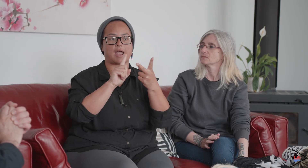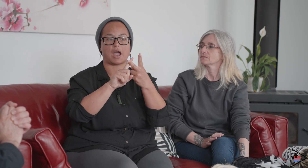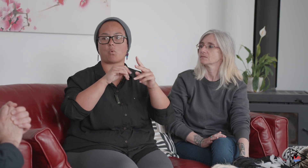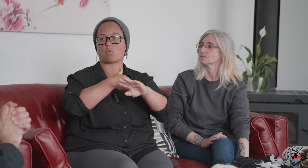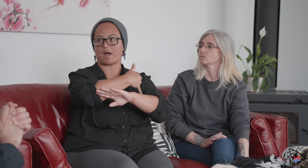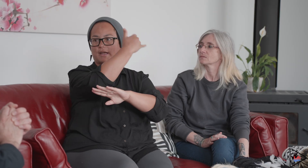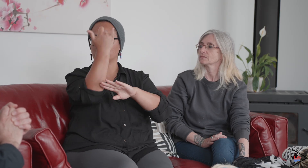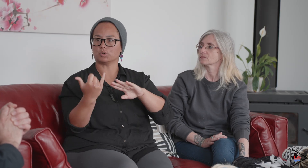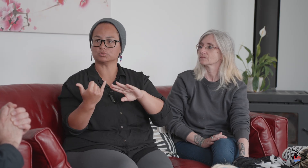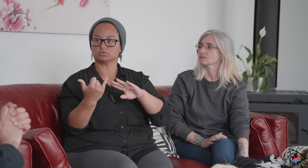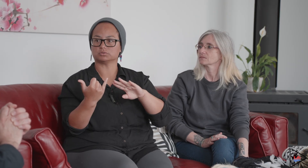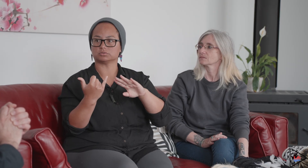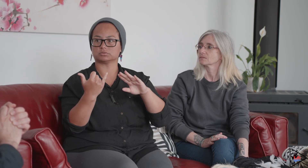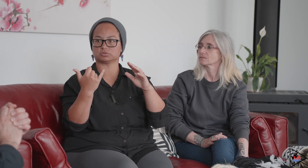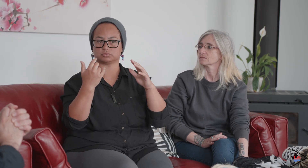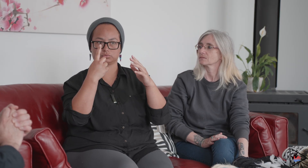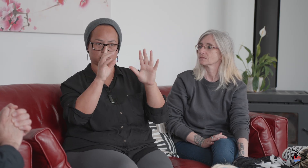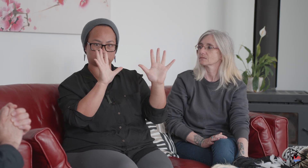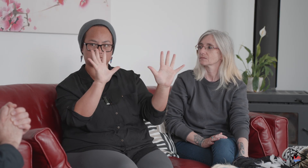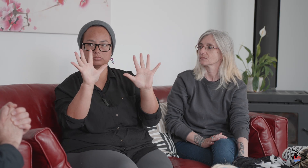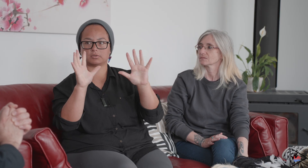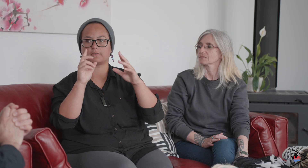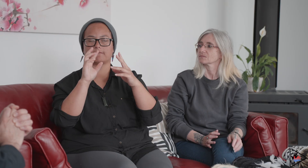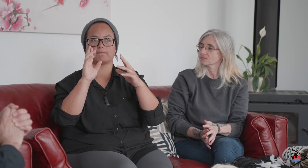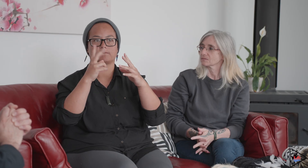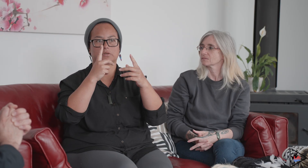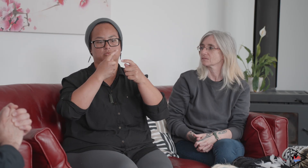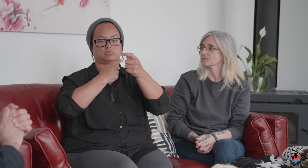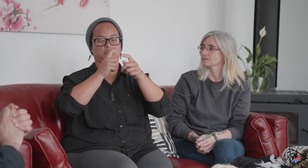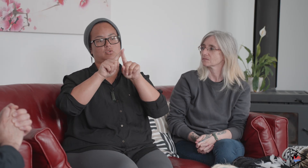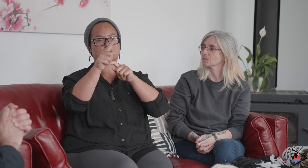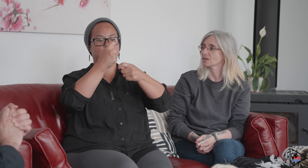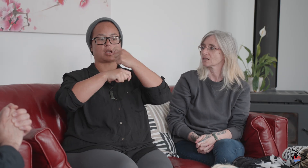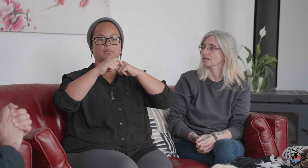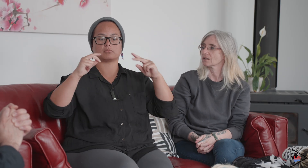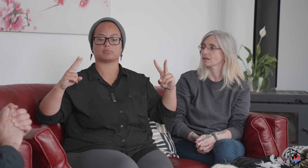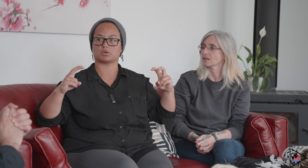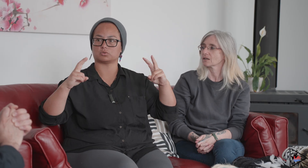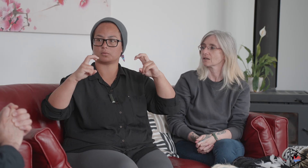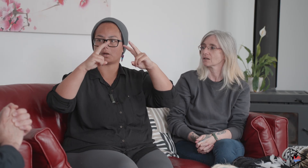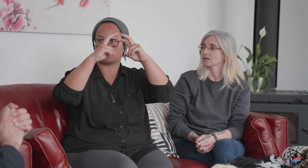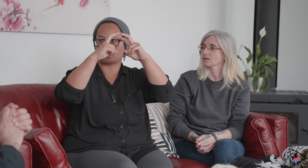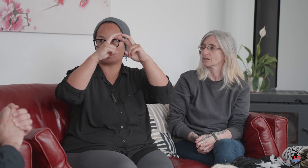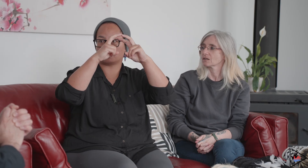it's a whale pattern or you know, whatever you're doing there. Or if you're going to make a poutama,